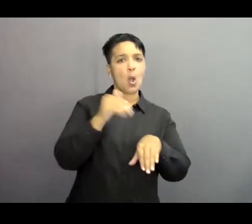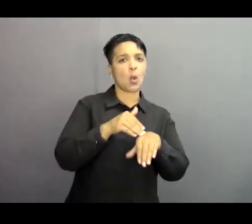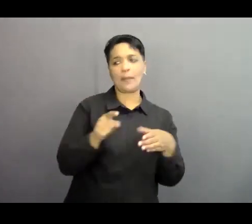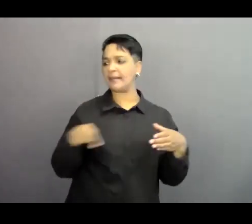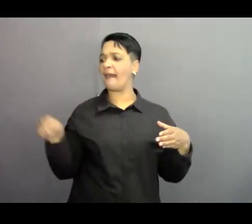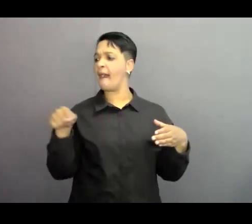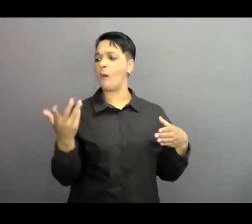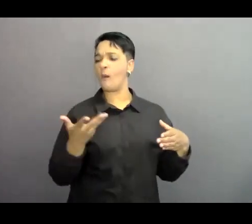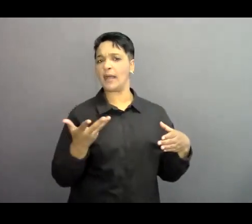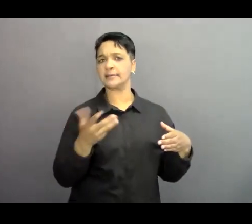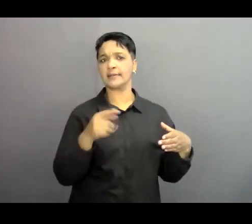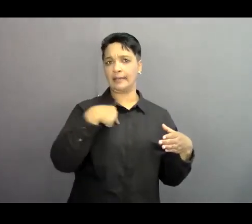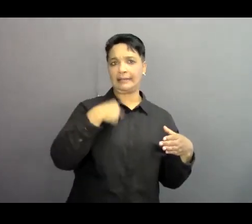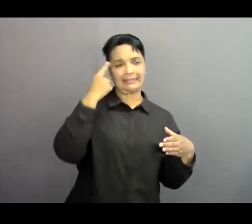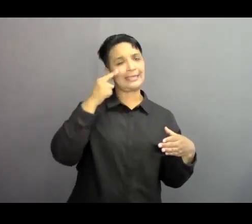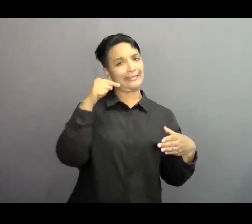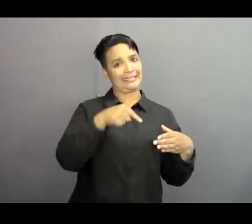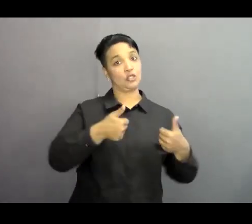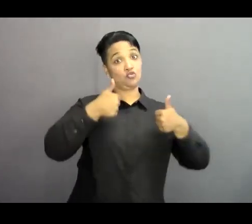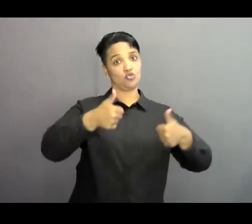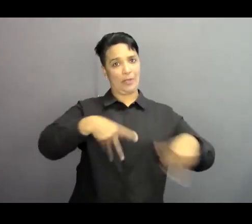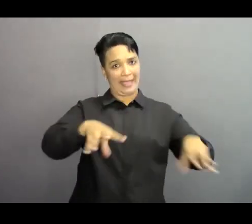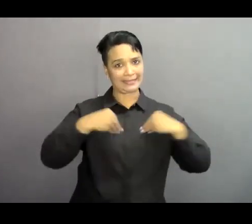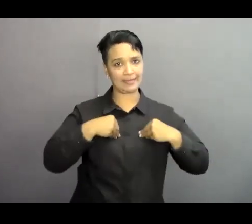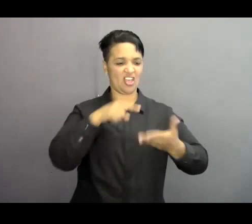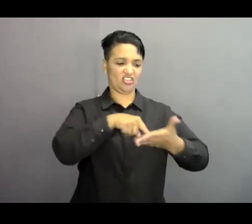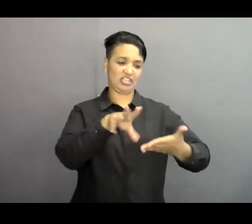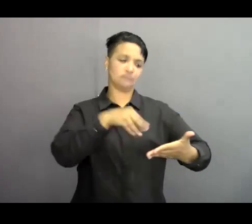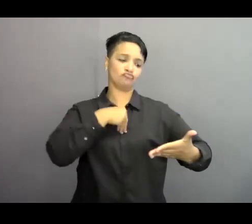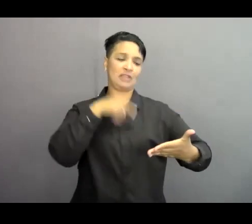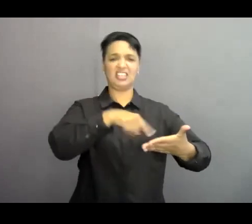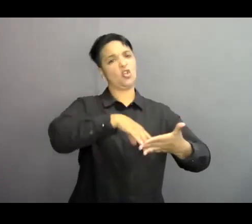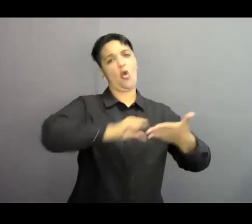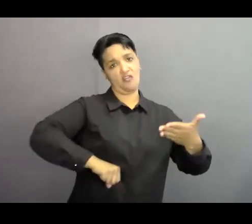to make, and what changes you're not going to make because that can be important too. So at